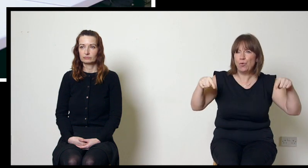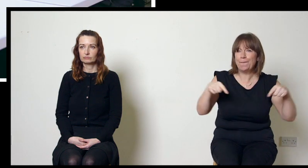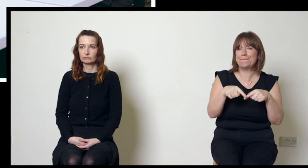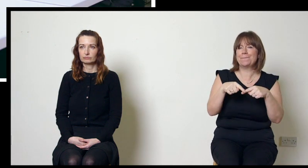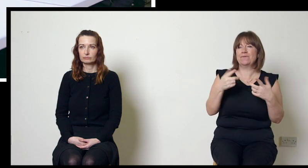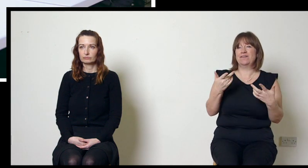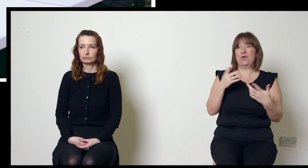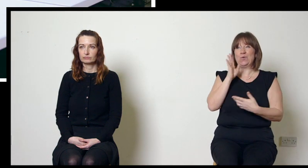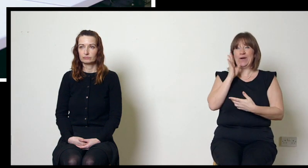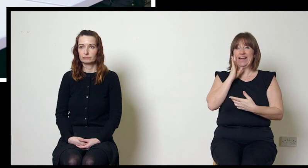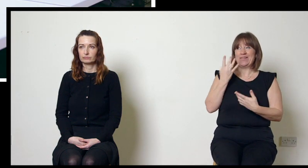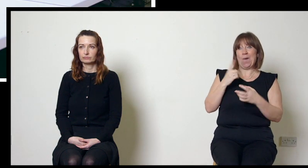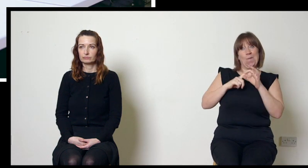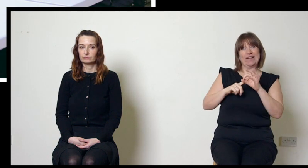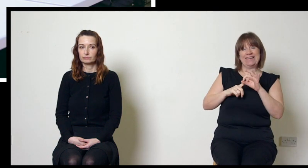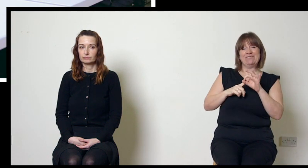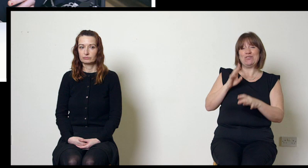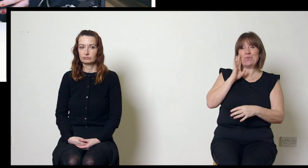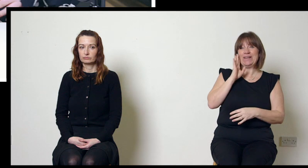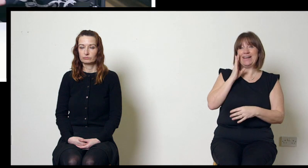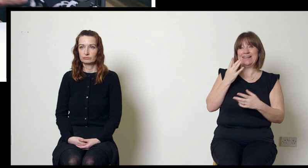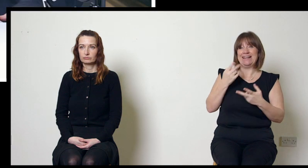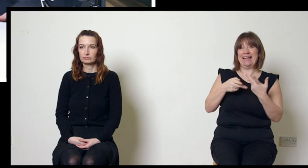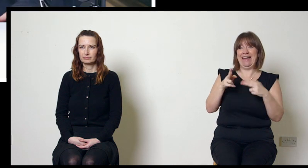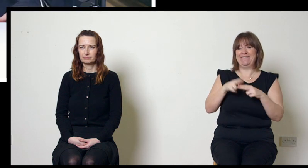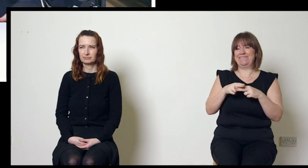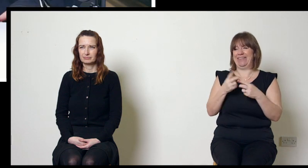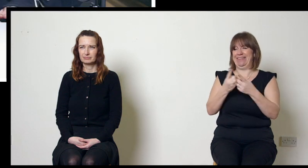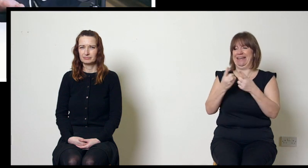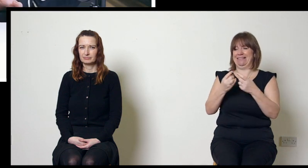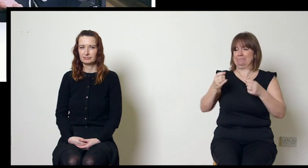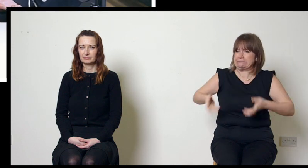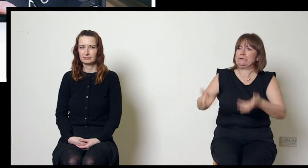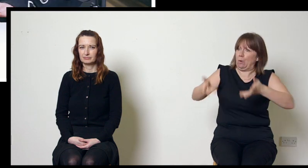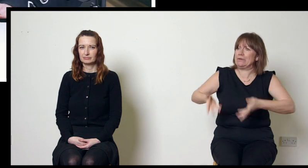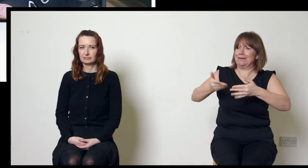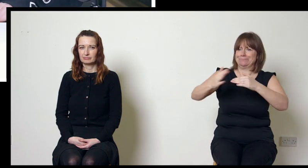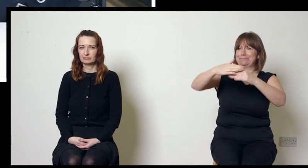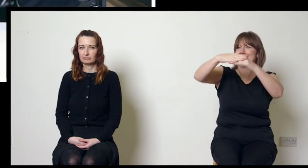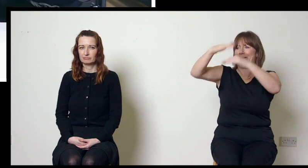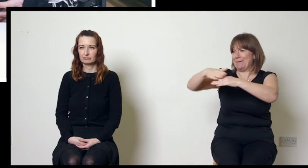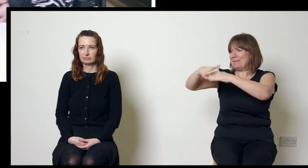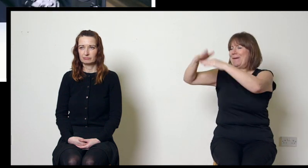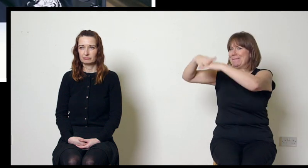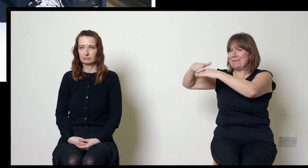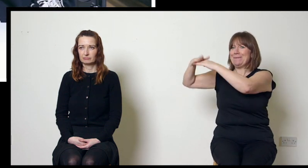the toilet, the quality of the toilet and whether it's got stuff stored in it or not and making sure it's not stored in it and that it's fit for purpose.